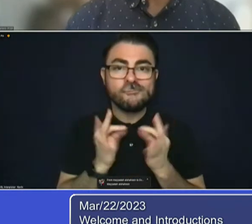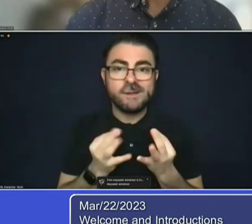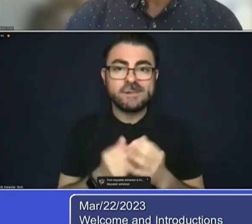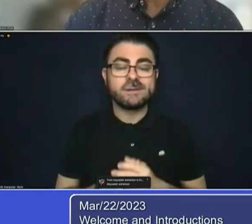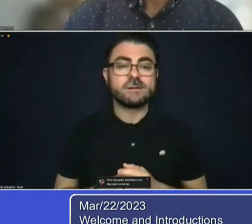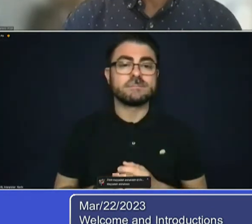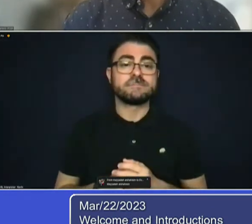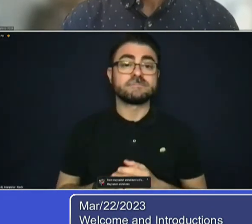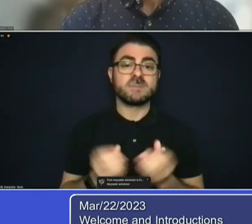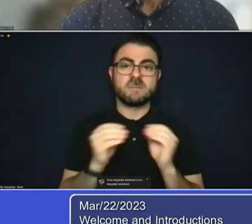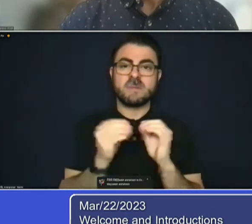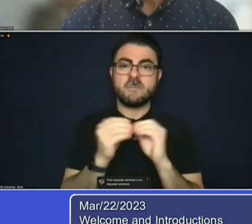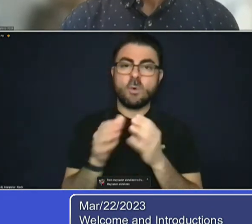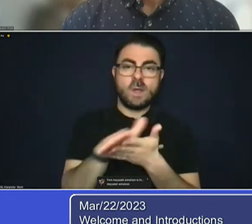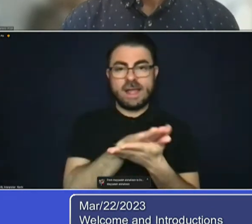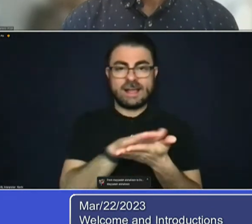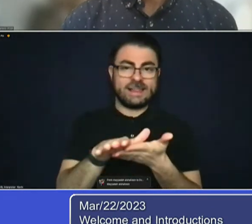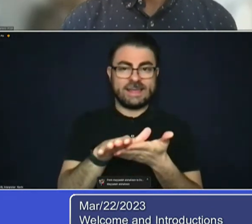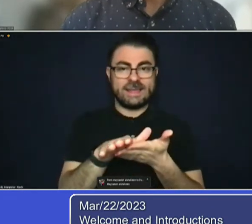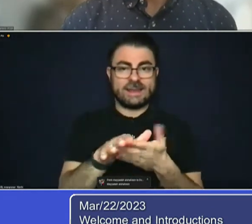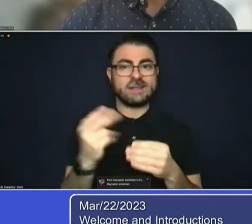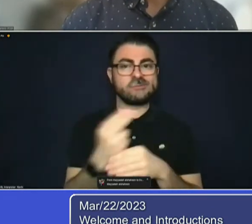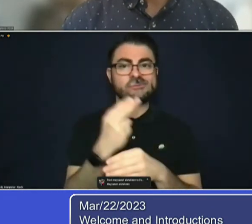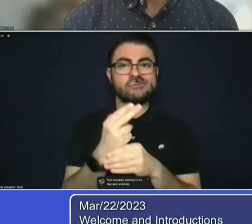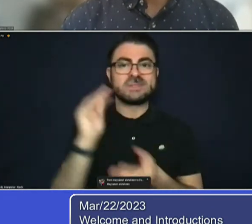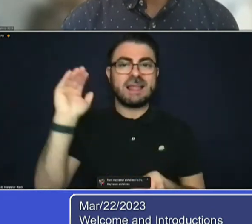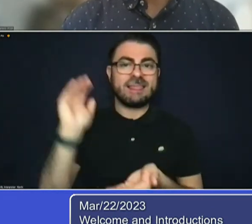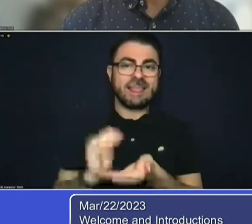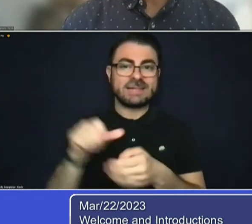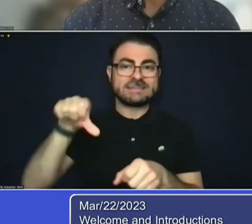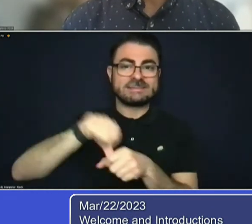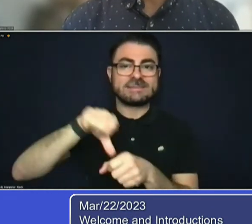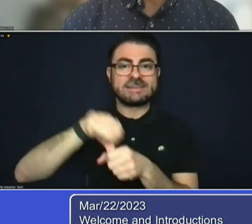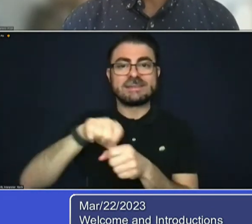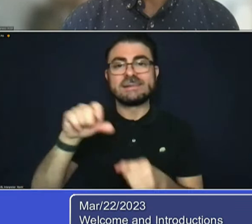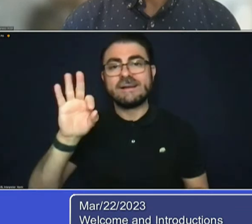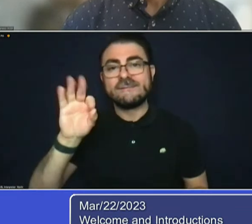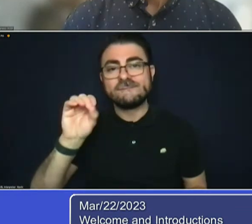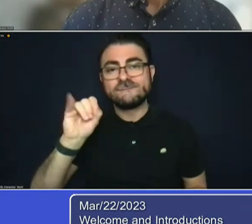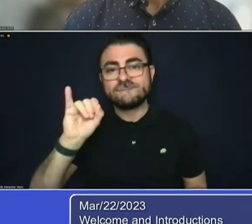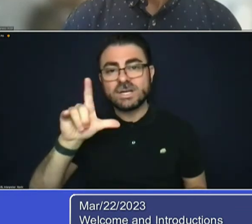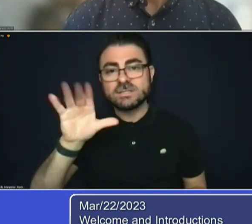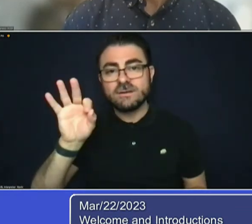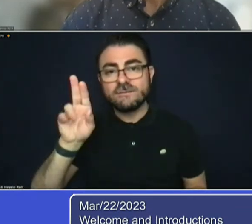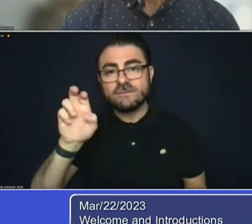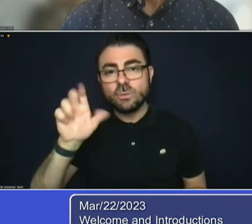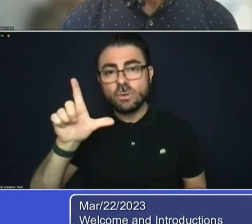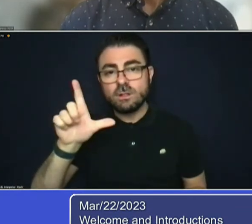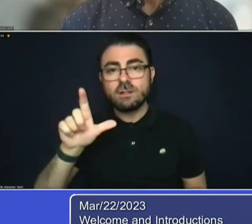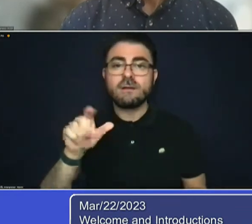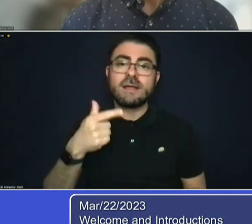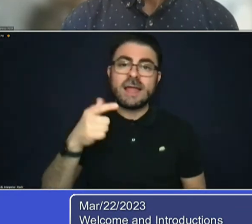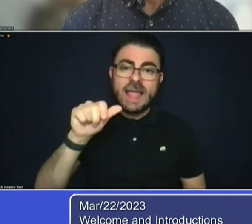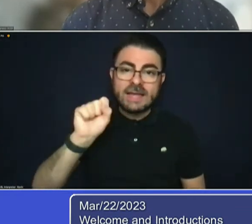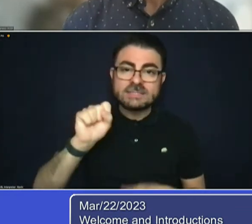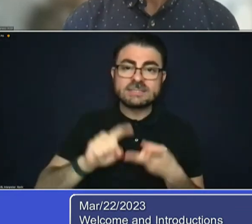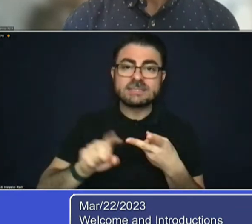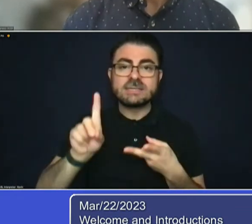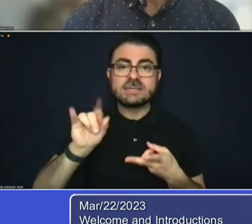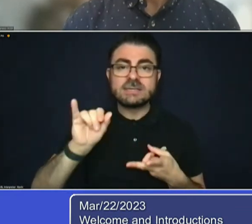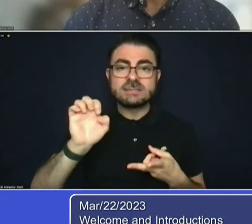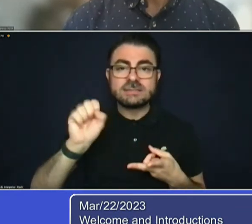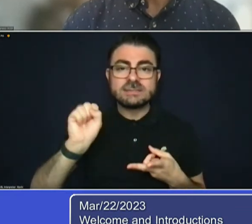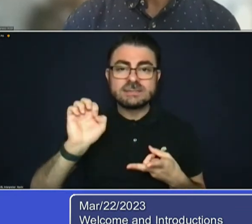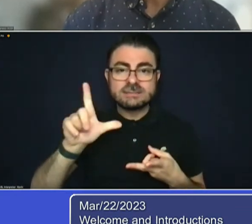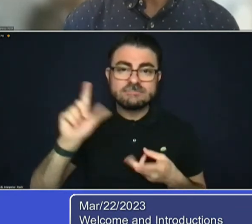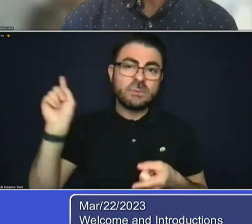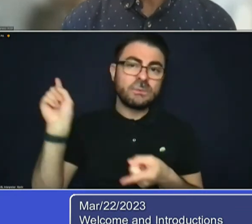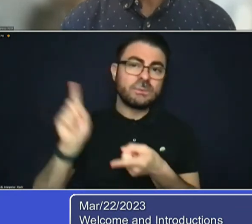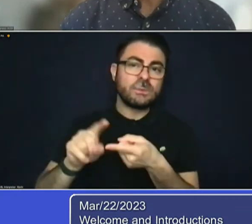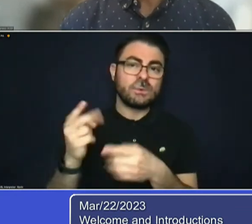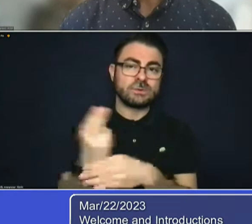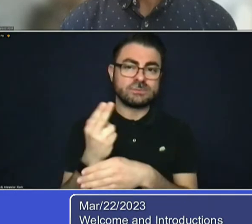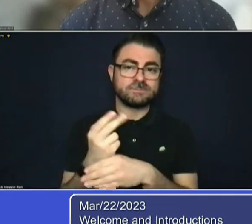SCHOOL, OUR FAMILIES IN WAYS